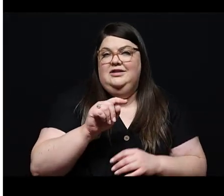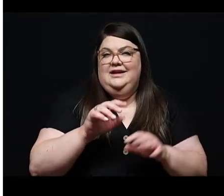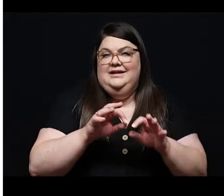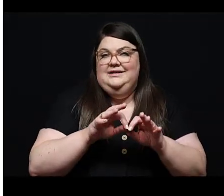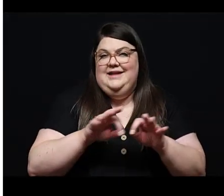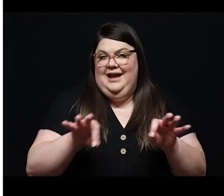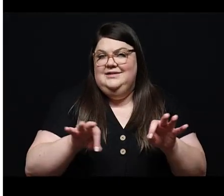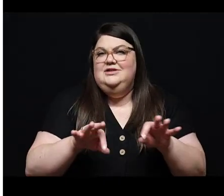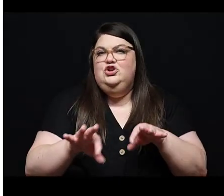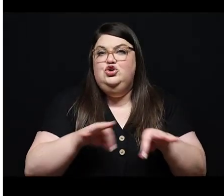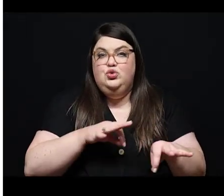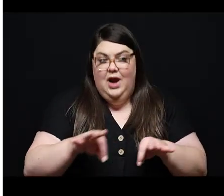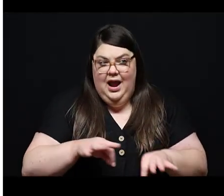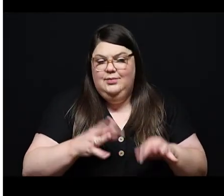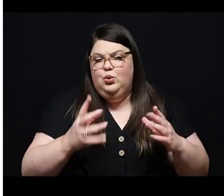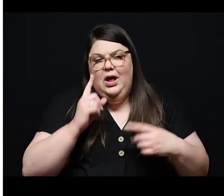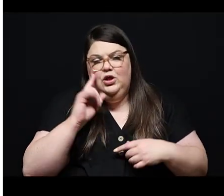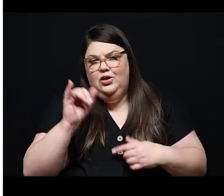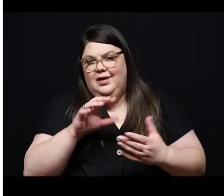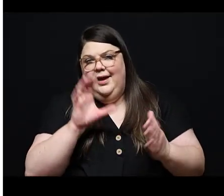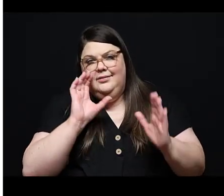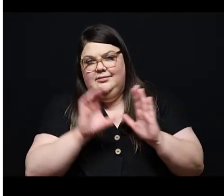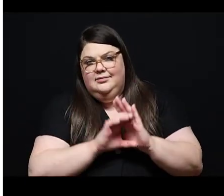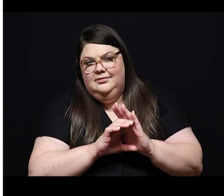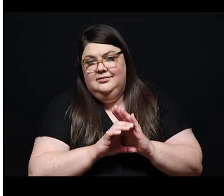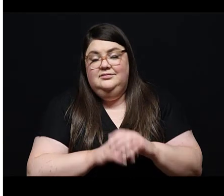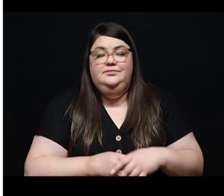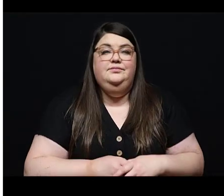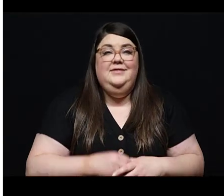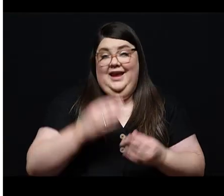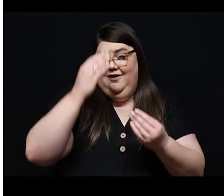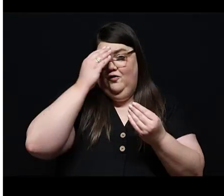Informative images are those that add to the context of a page.